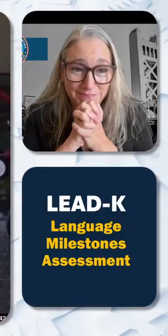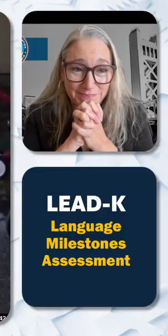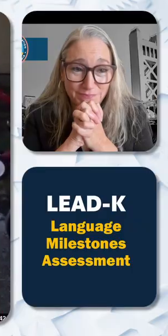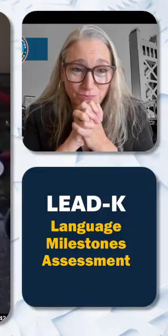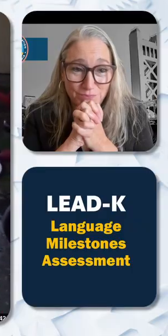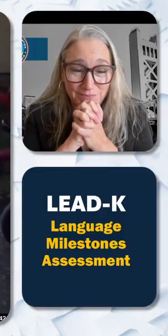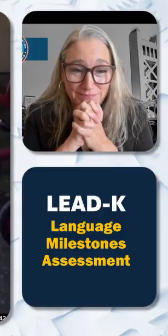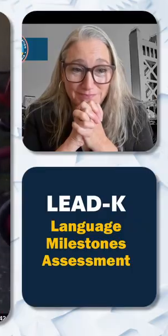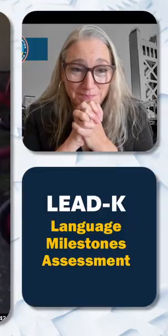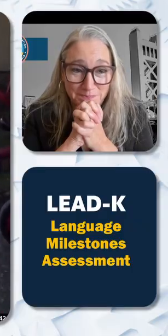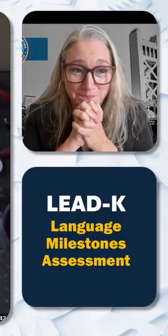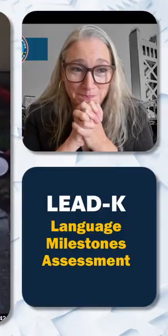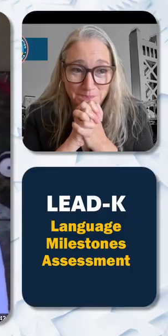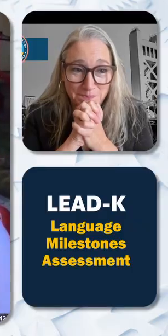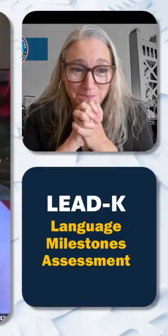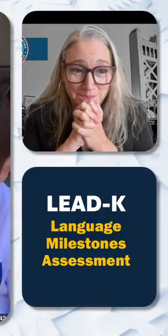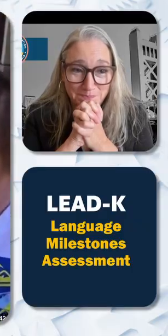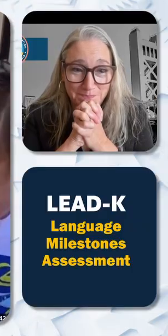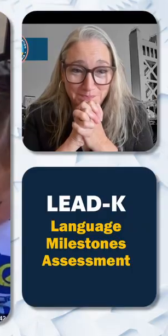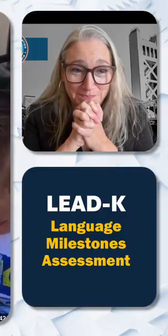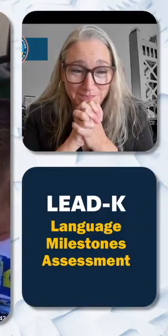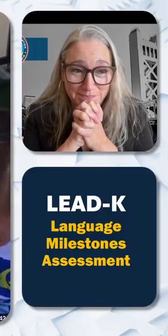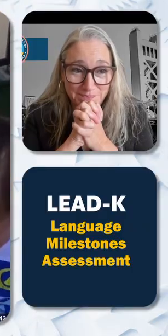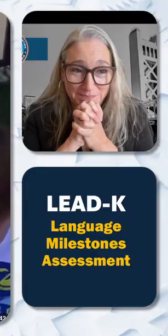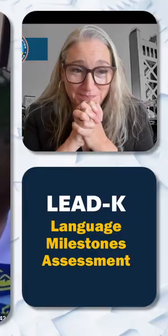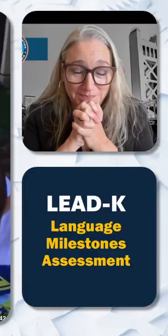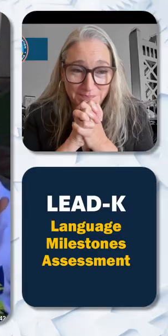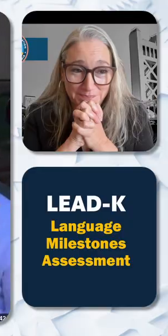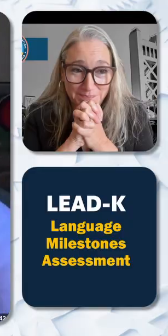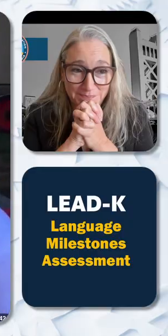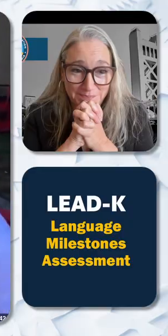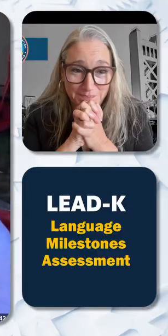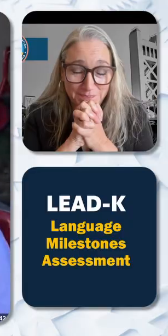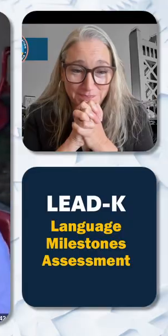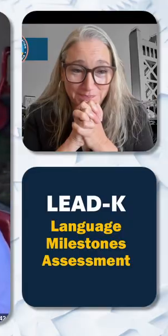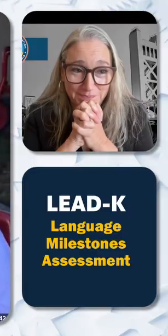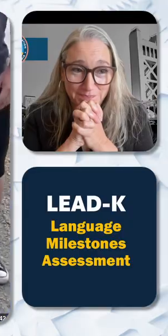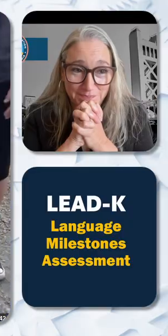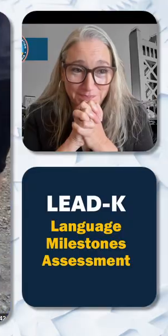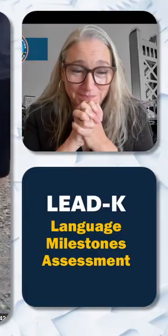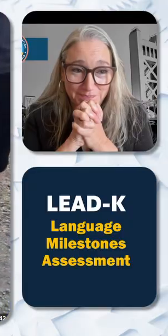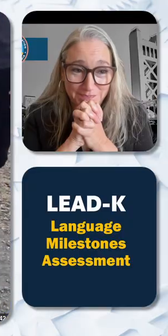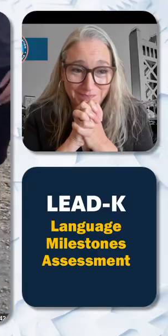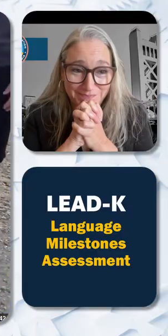he did it! Thoreau! He squeezed her cheeks. Don’t squeeze her cheeks.” In